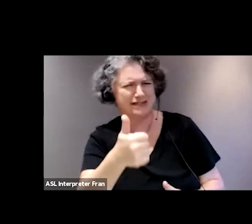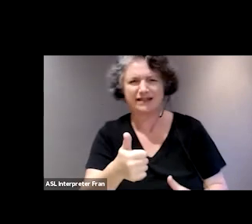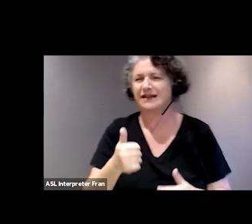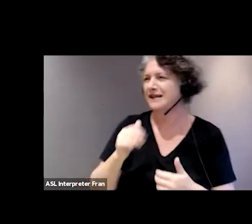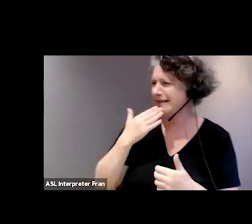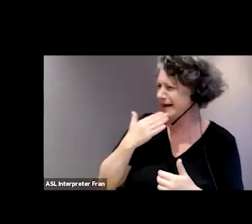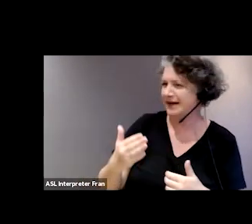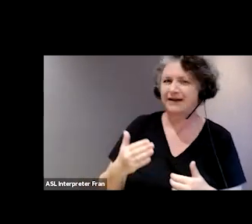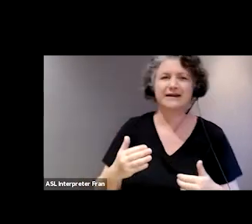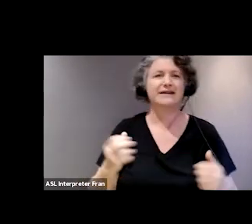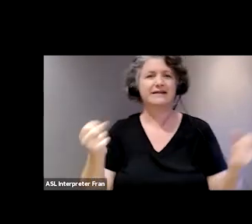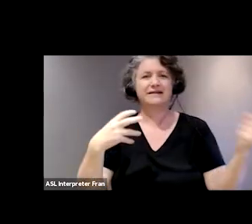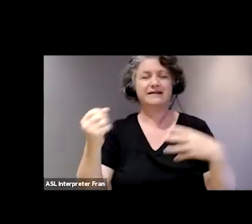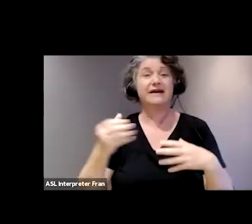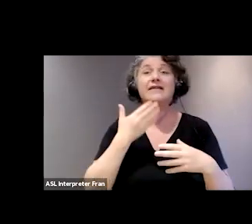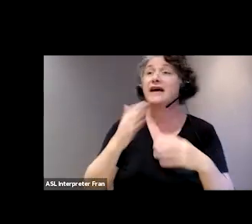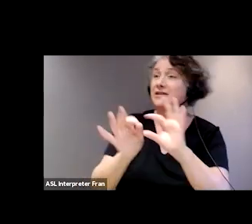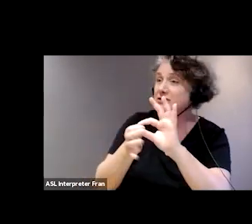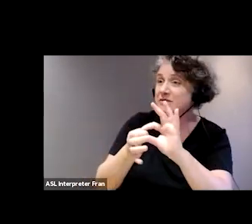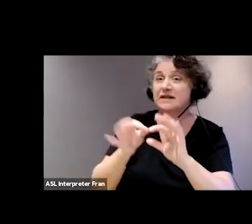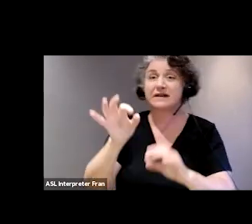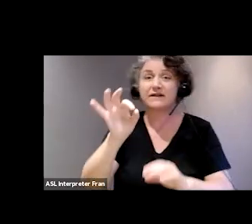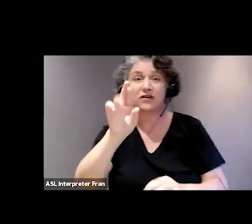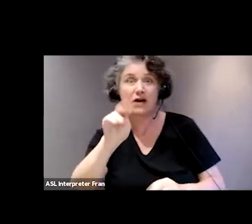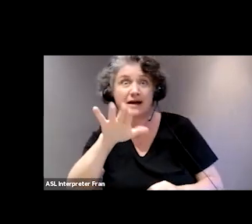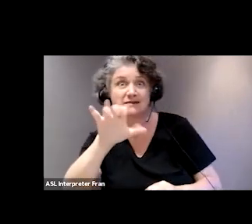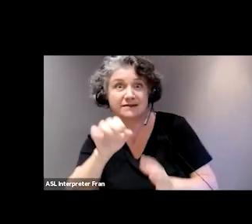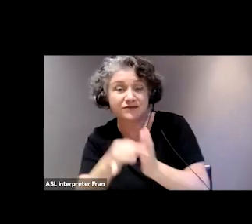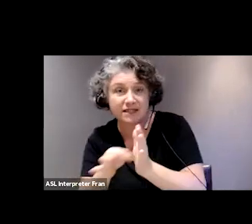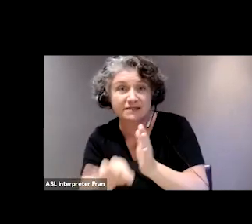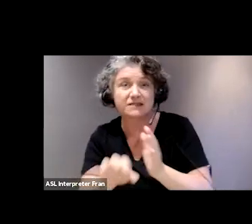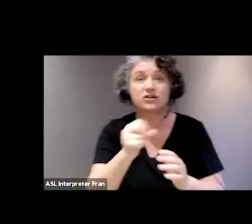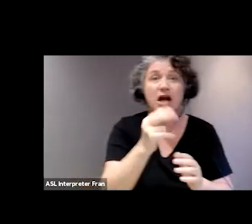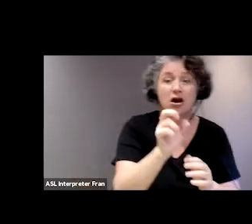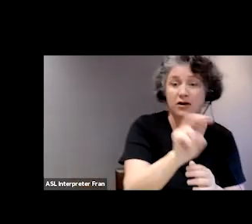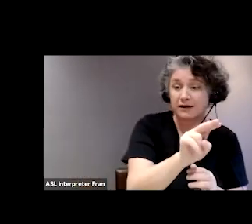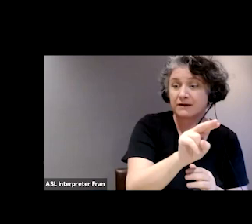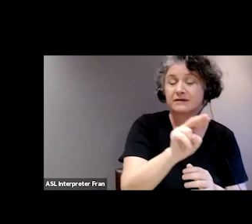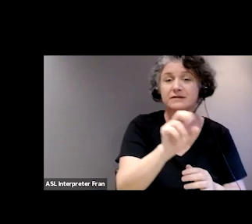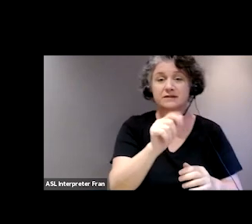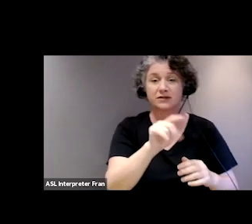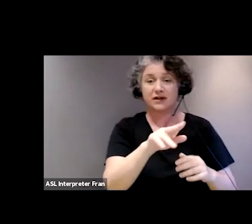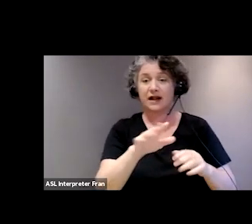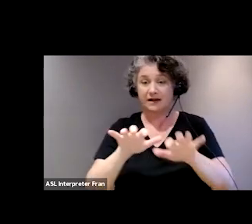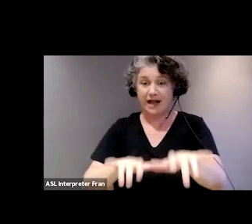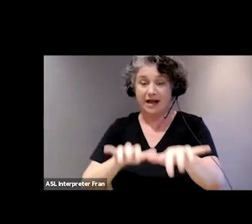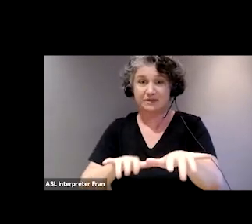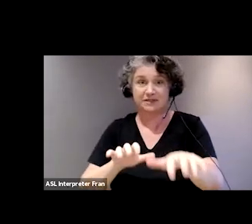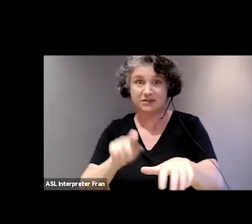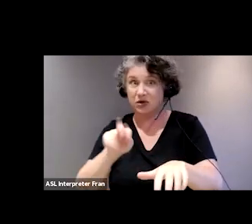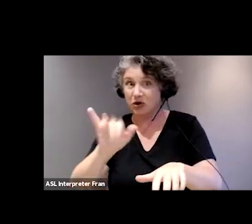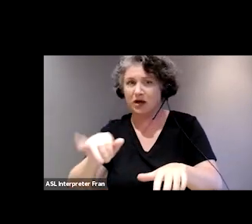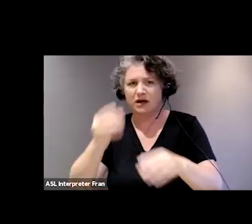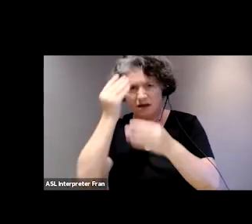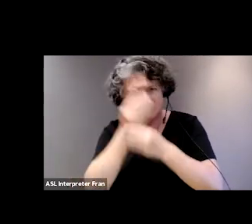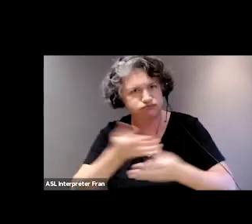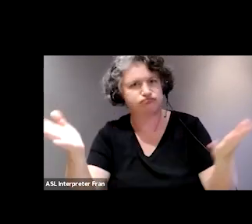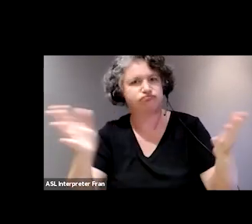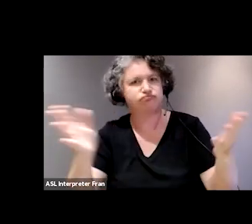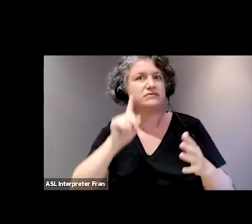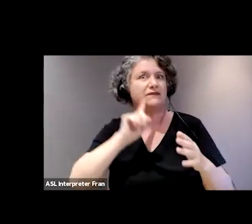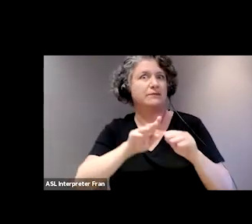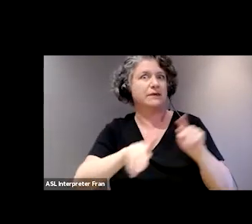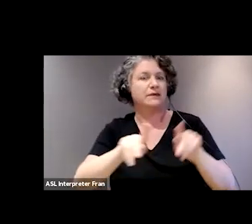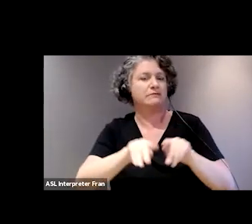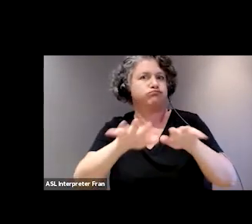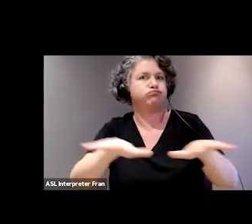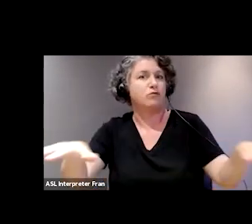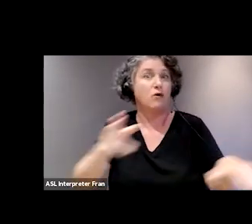require a little bit of additional support please let them know about those clinics,